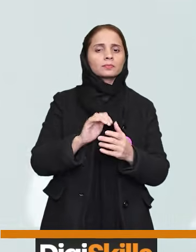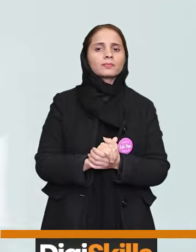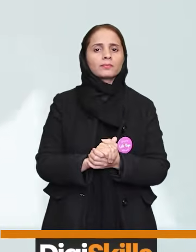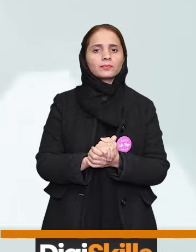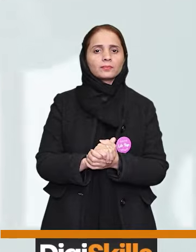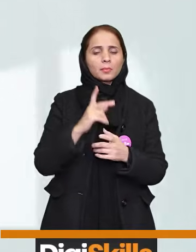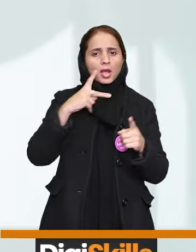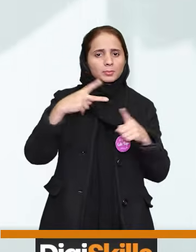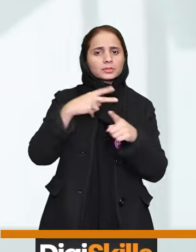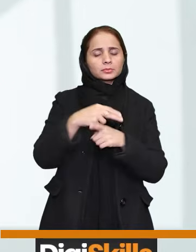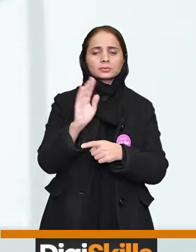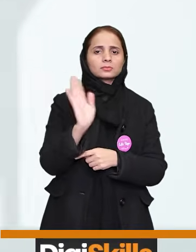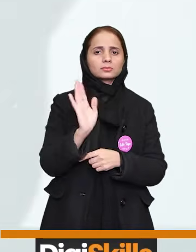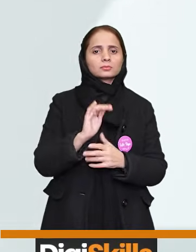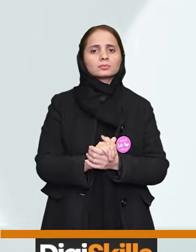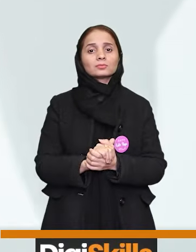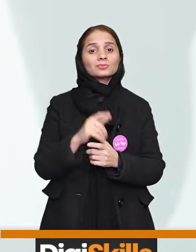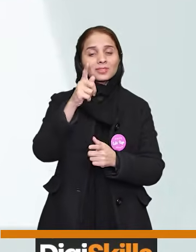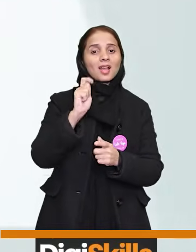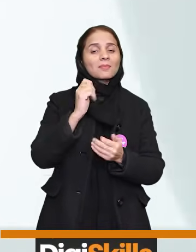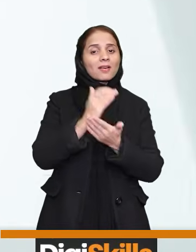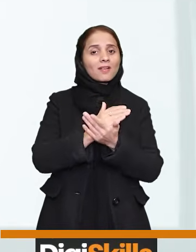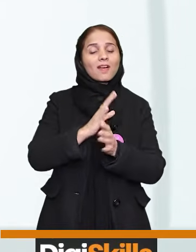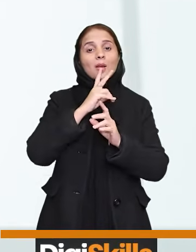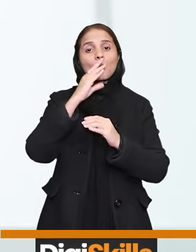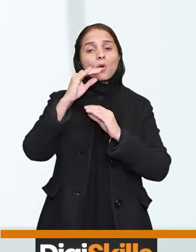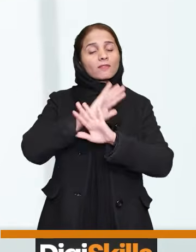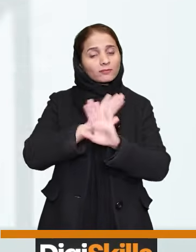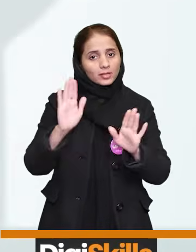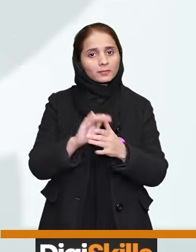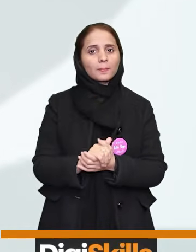and I have to finish the work’. Believe me, when you give your word to someone